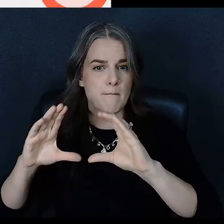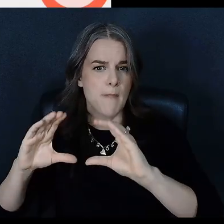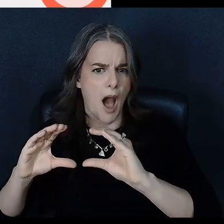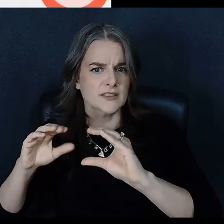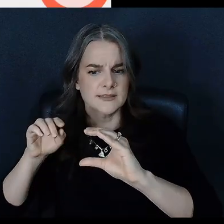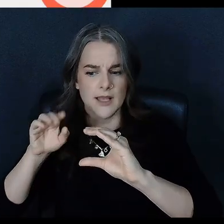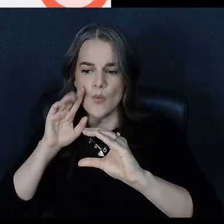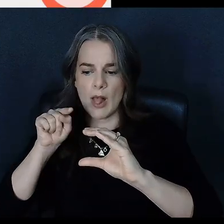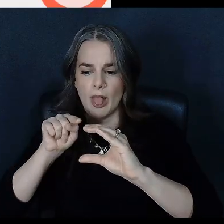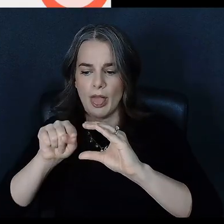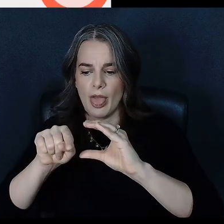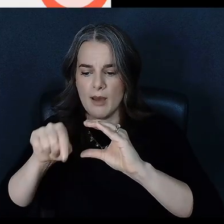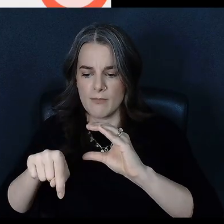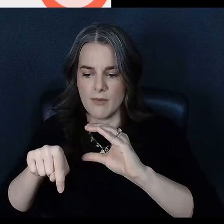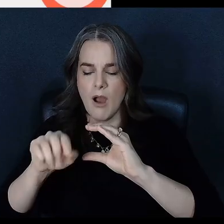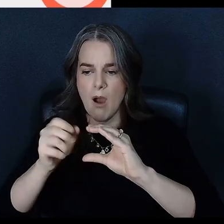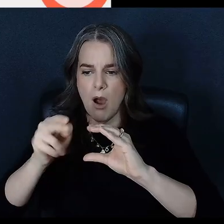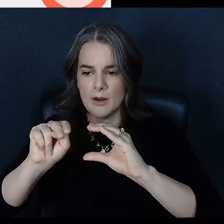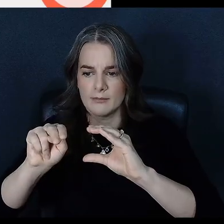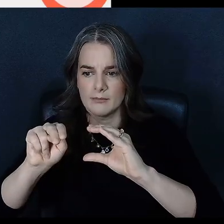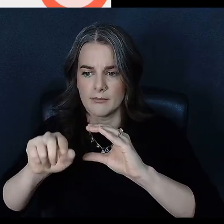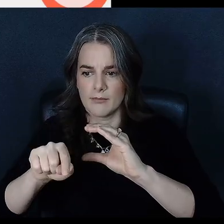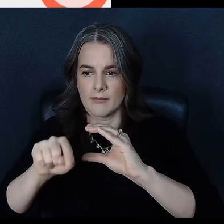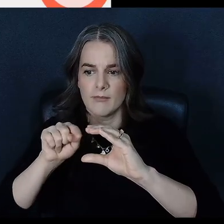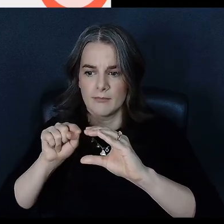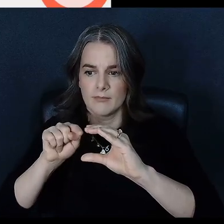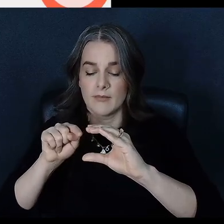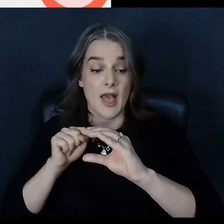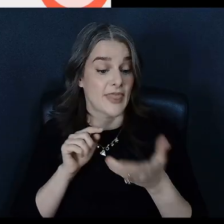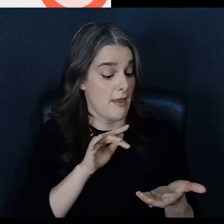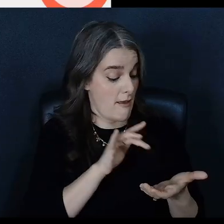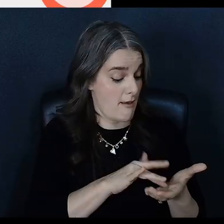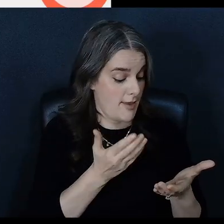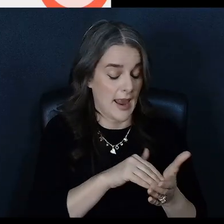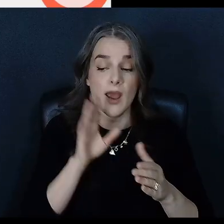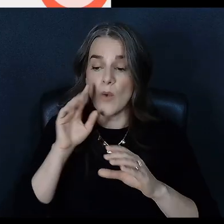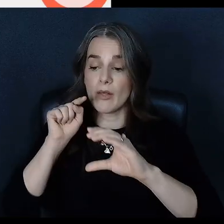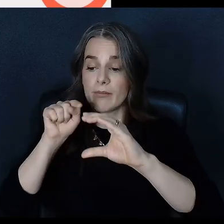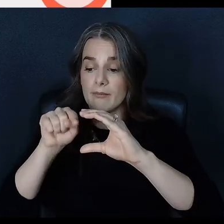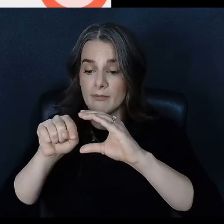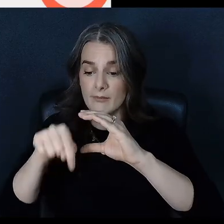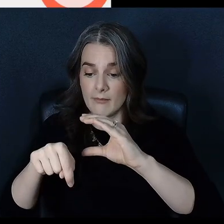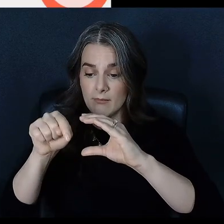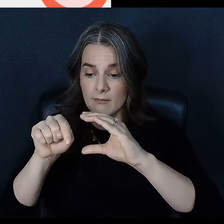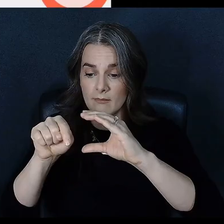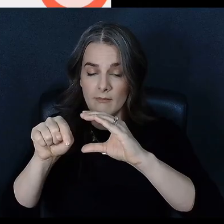When they hit it again, the little pointer comes out and turns it off. So it's an extension of a finger.